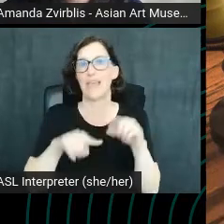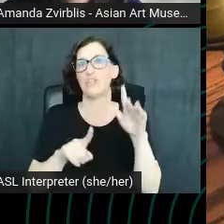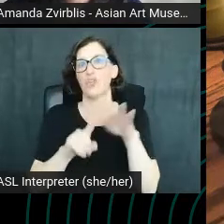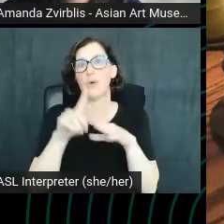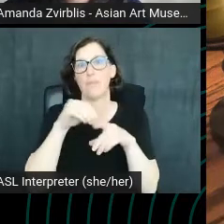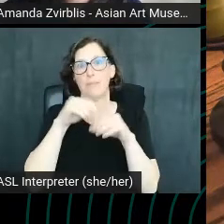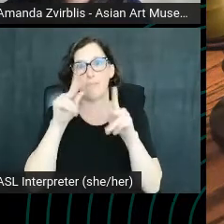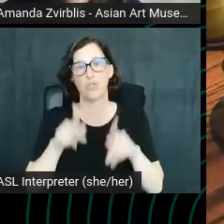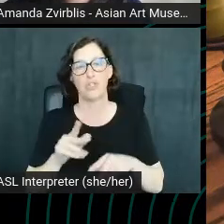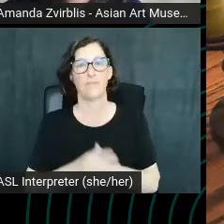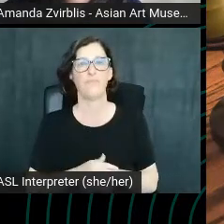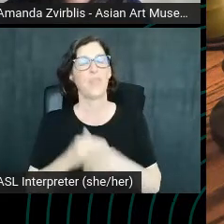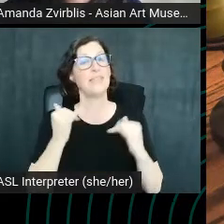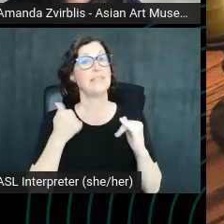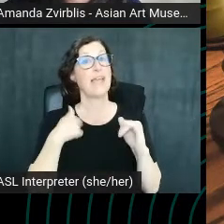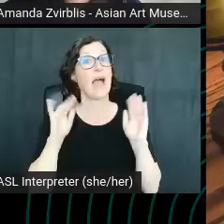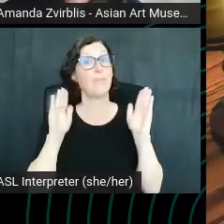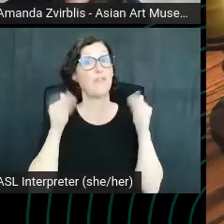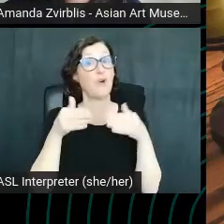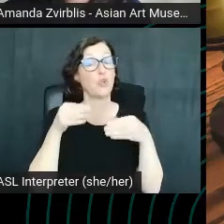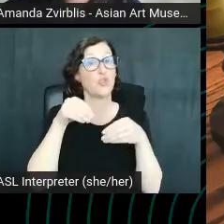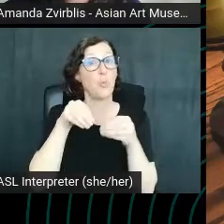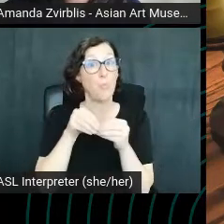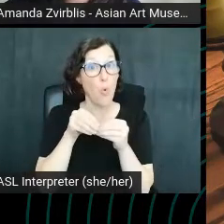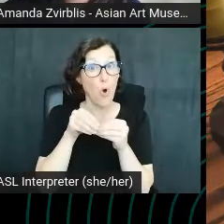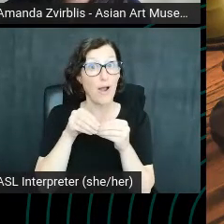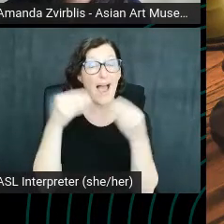Today we'll be focusing more on the marketing piece of my role,